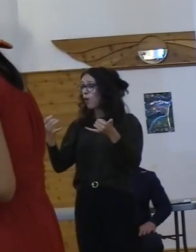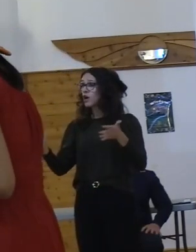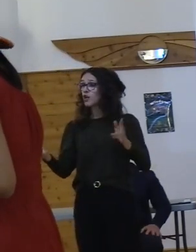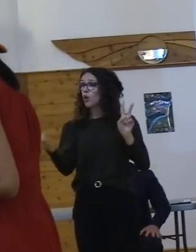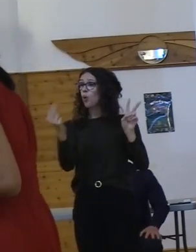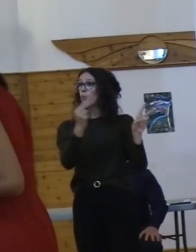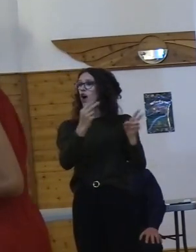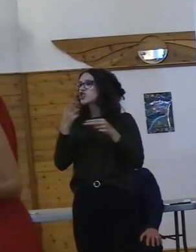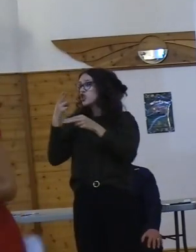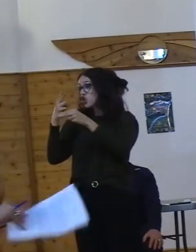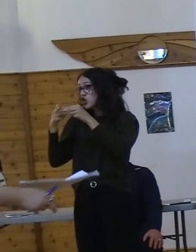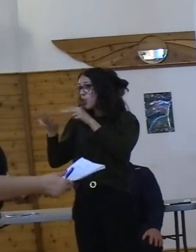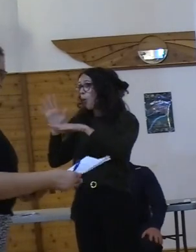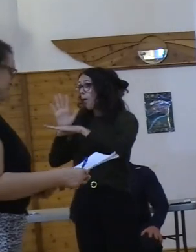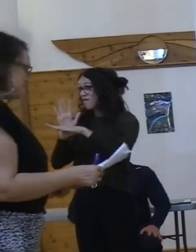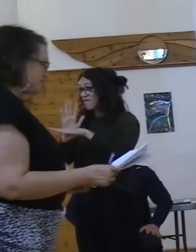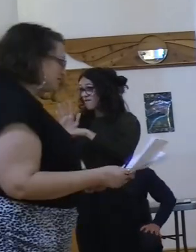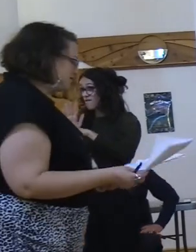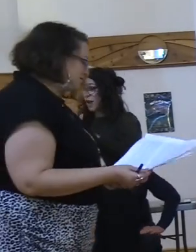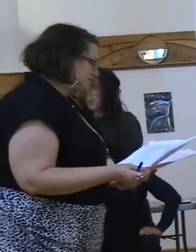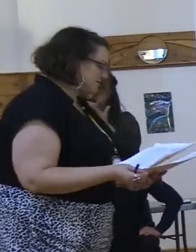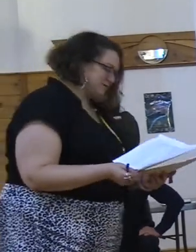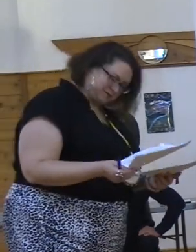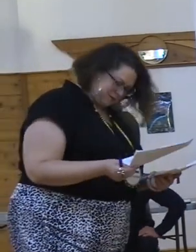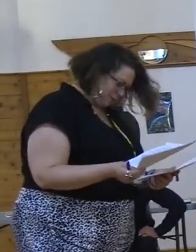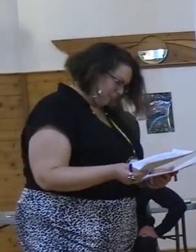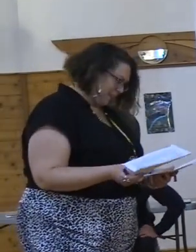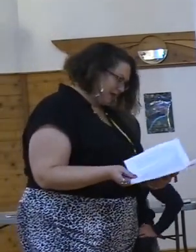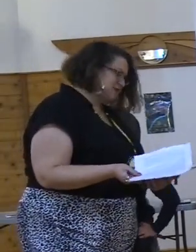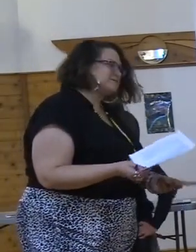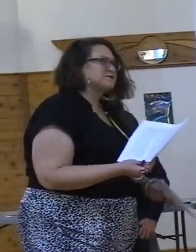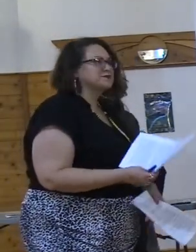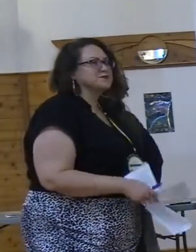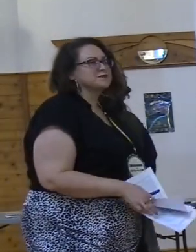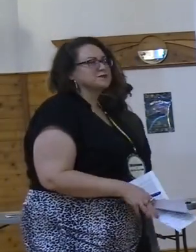going to hand my mic over to Jen and she's going to introduce the film.